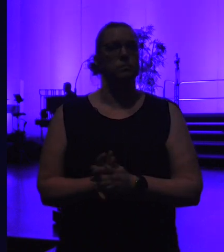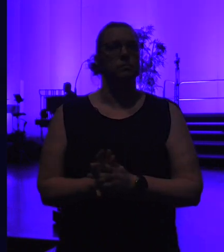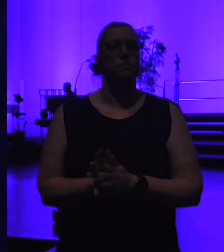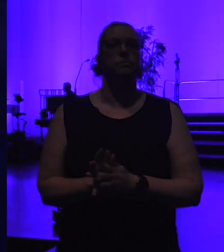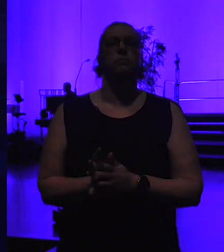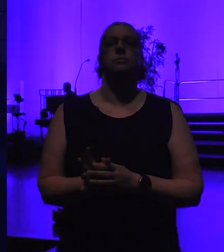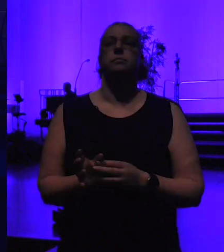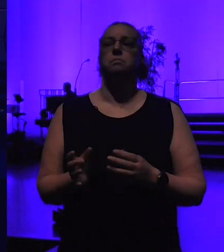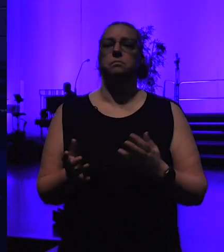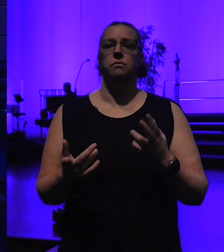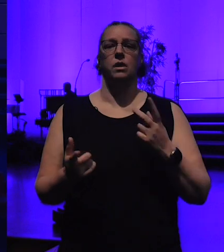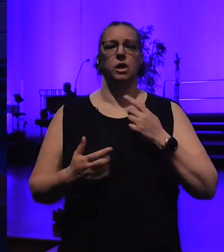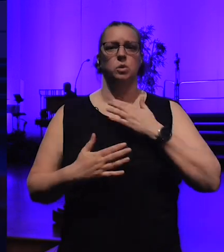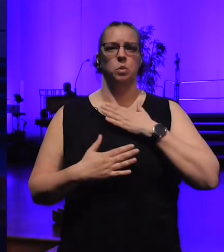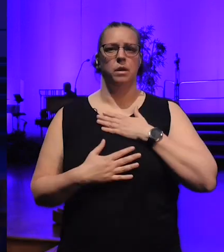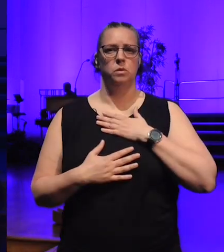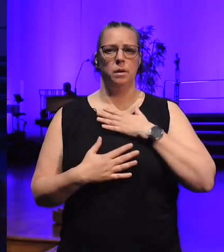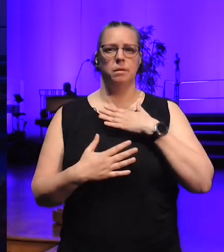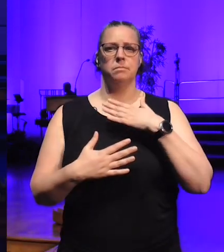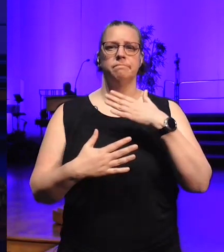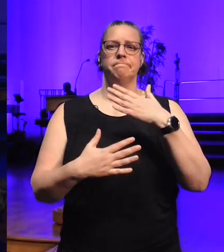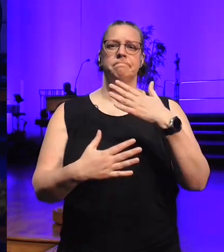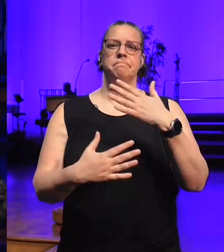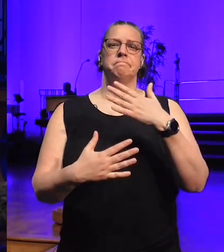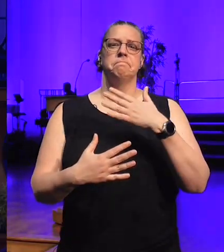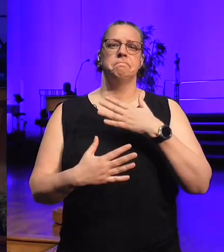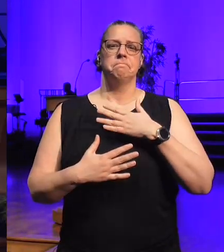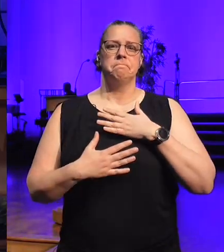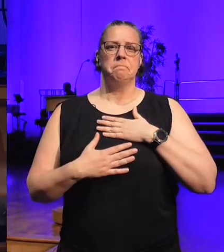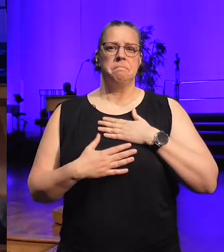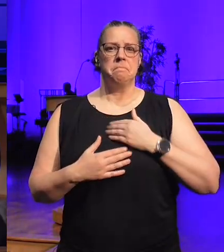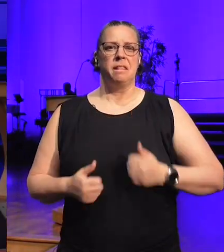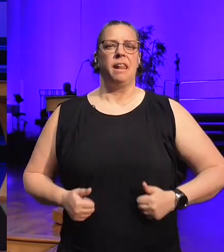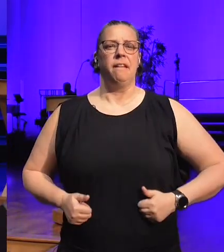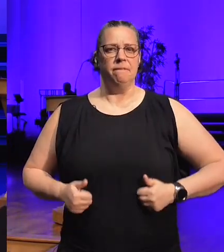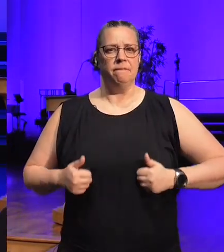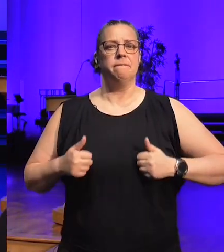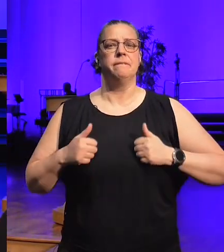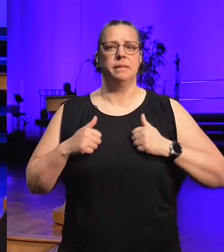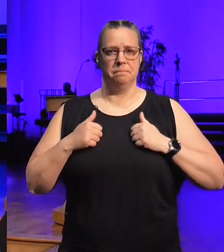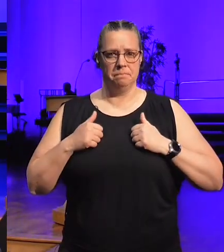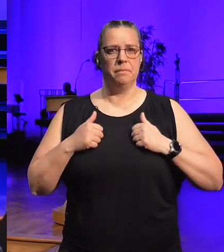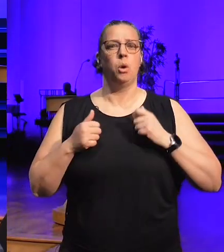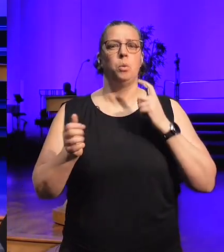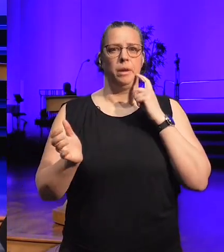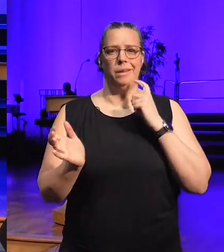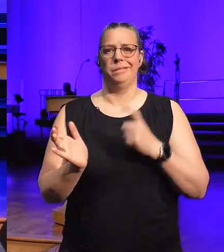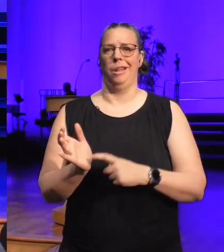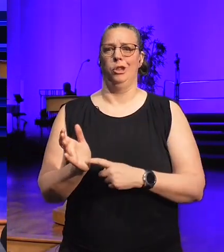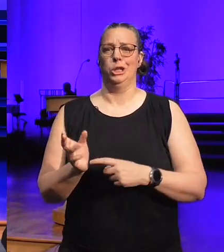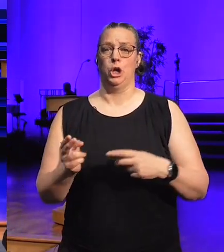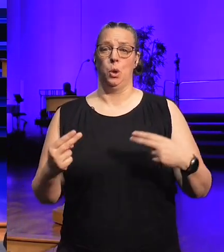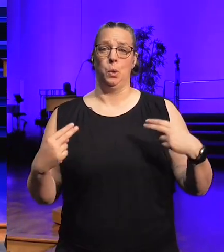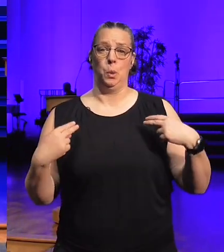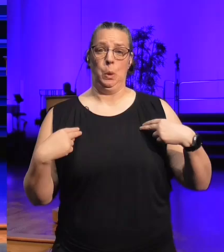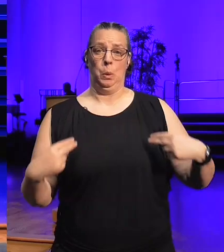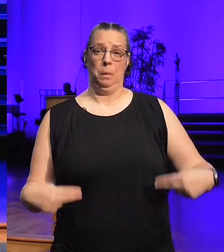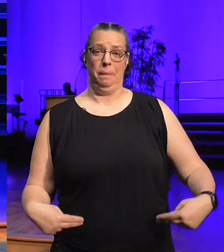as we breathe in the very Breath of Life we acknowledge that humans have joined together